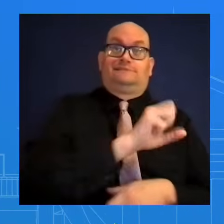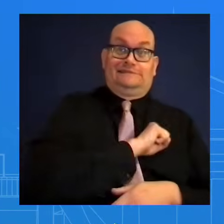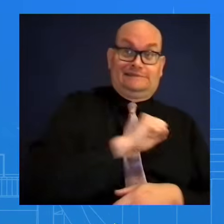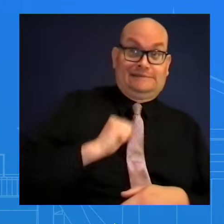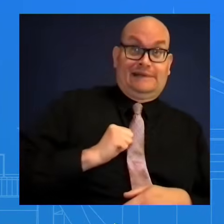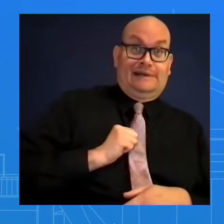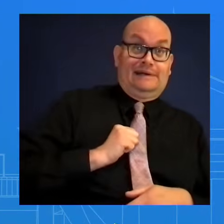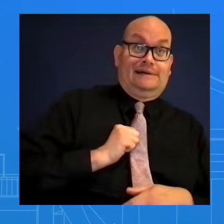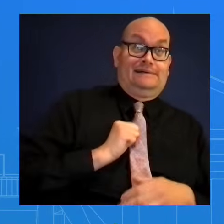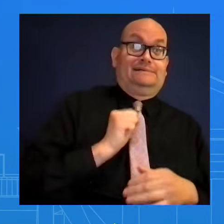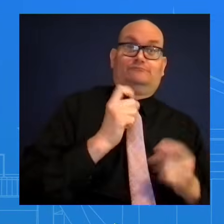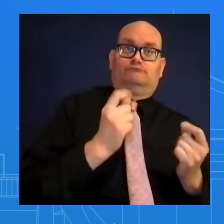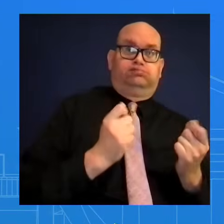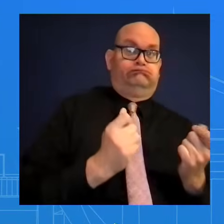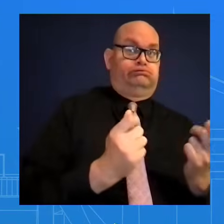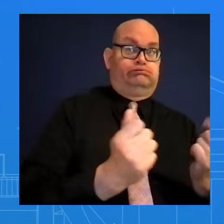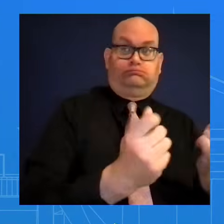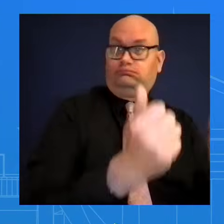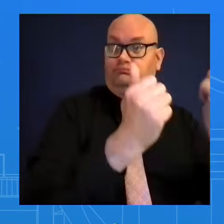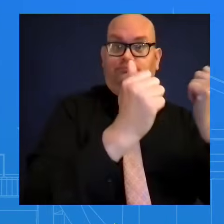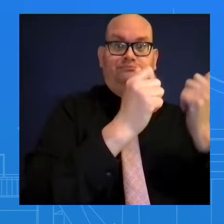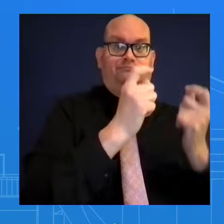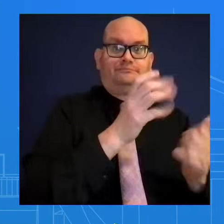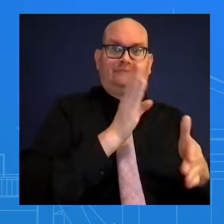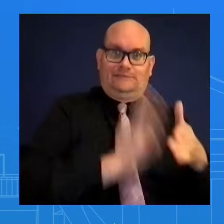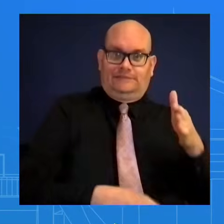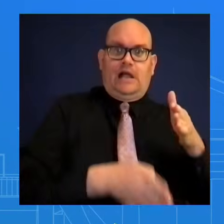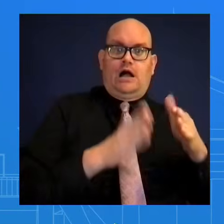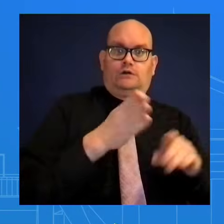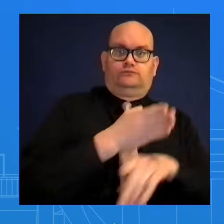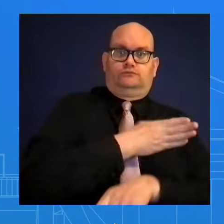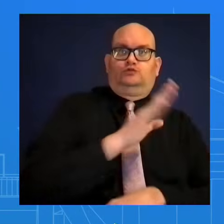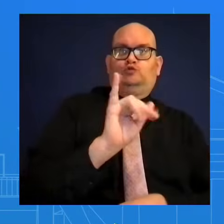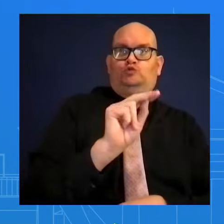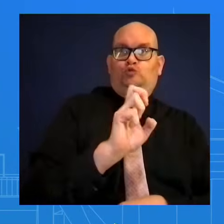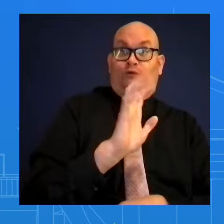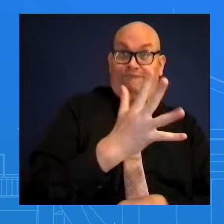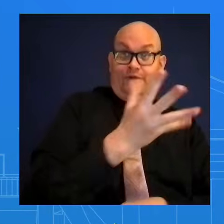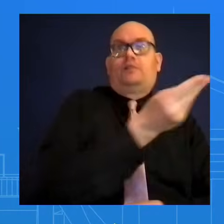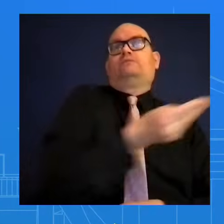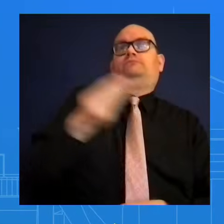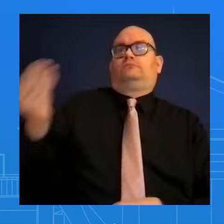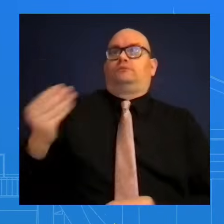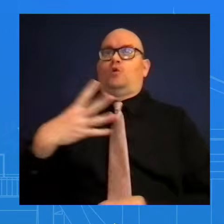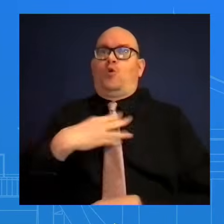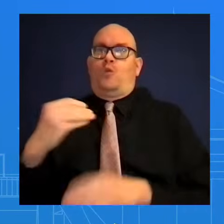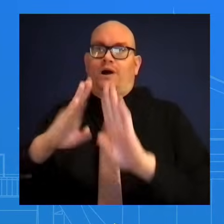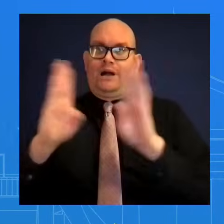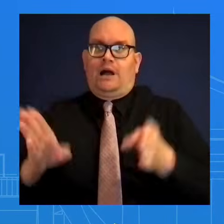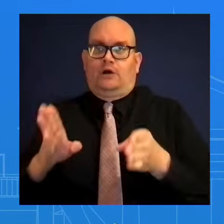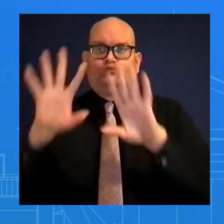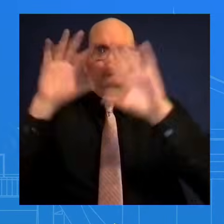And that's what we're going to focus on, and that's going to be our main priority. The Press: Have there been any conversations between the President and the Senate Majority